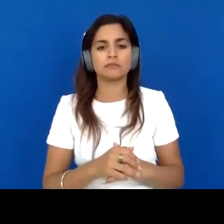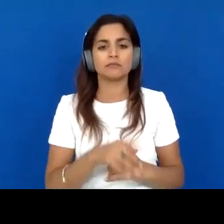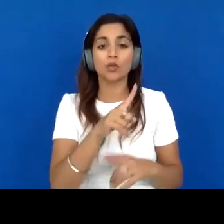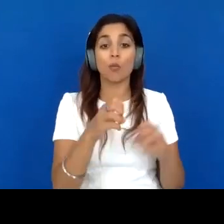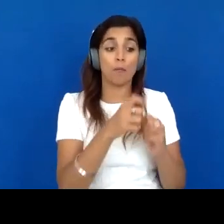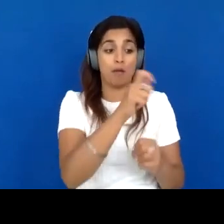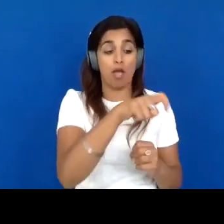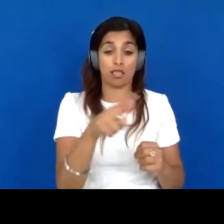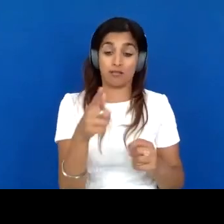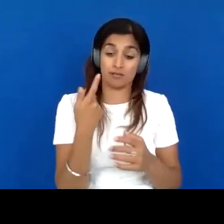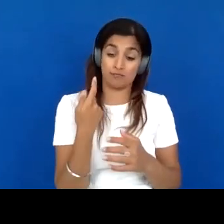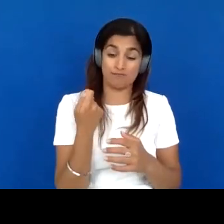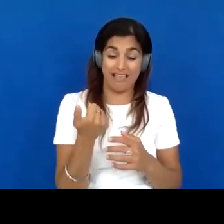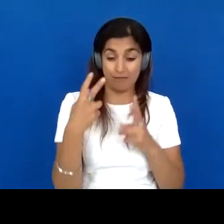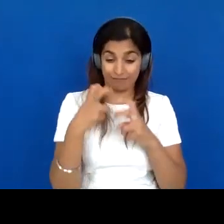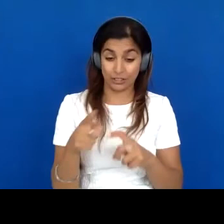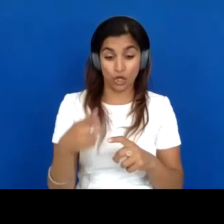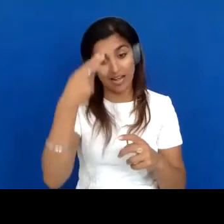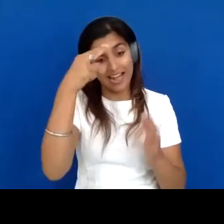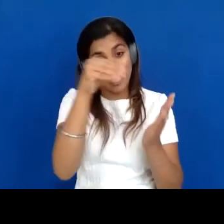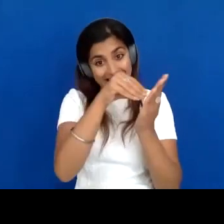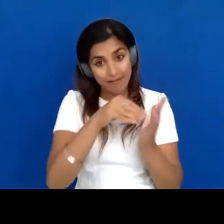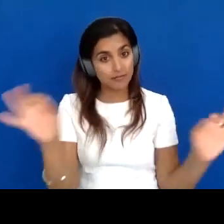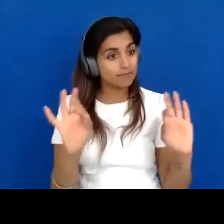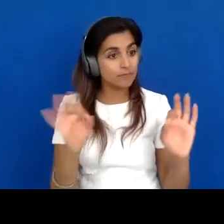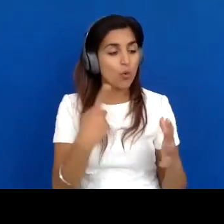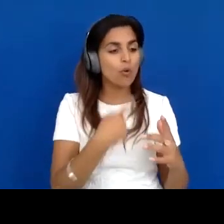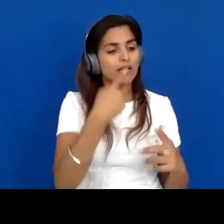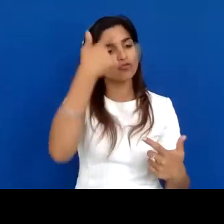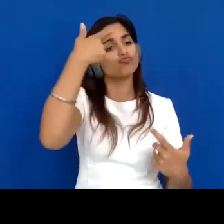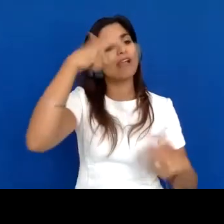residents of the city but instead as victims of the Bhopal illness or worse